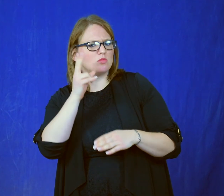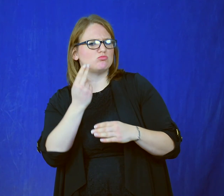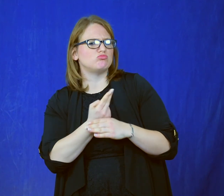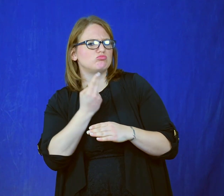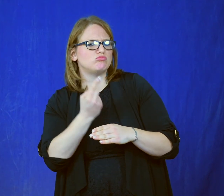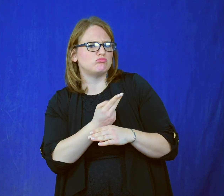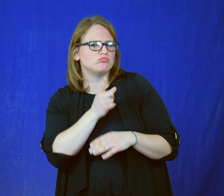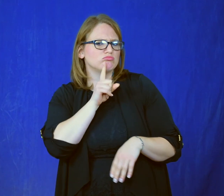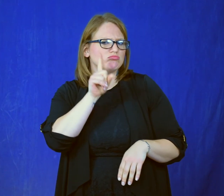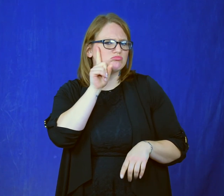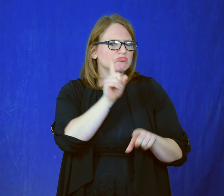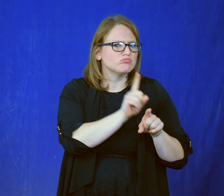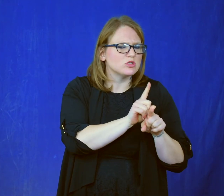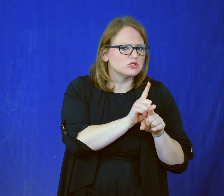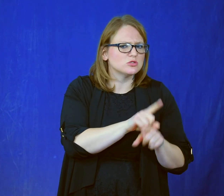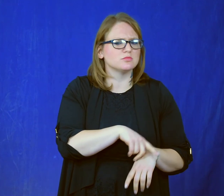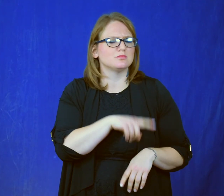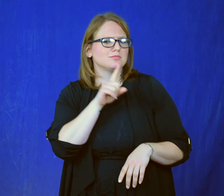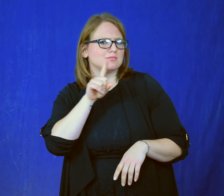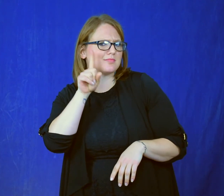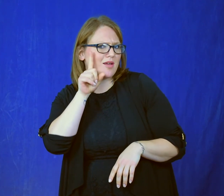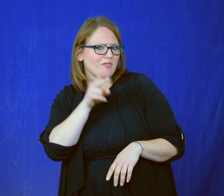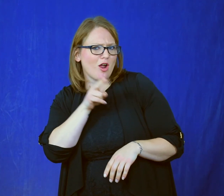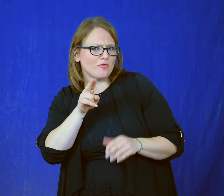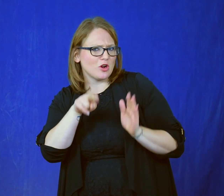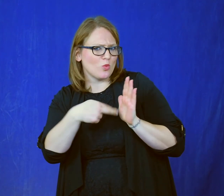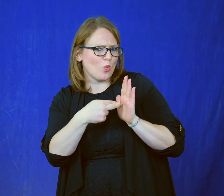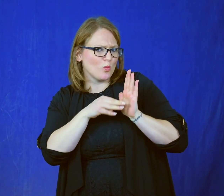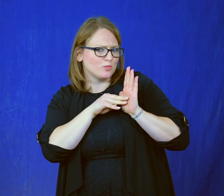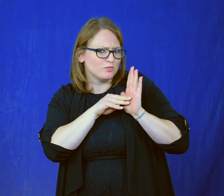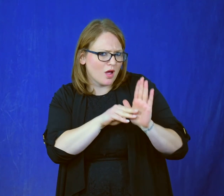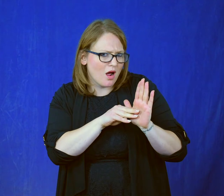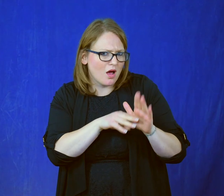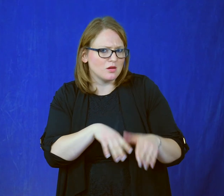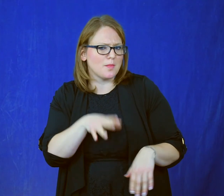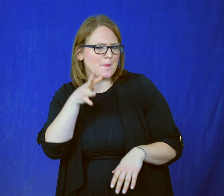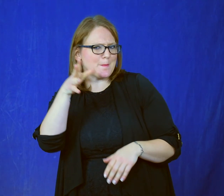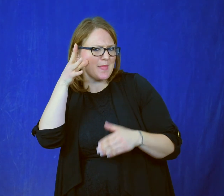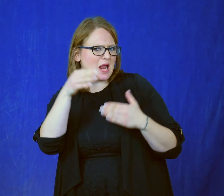In this report, they include the percentage of parents who use Deaf Mentors, Deaf and Hard of Hearing